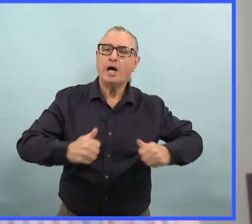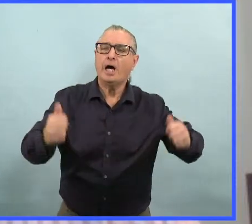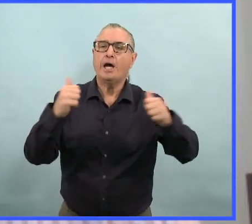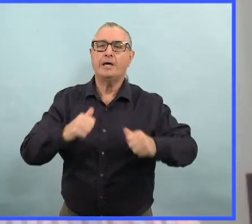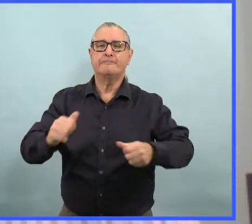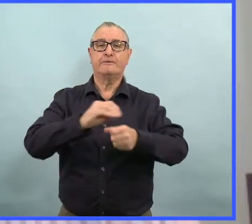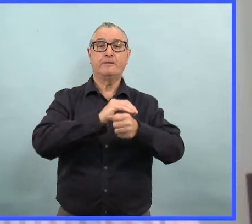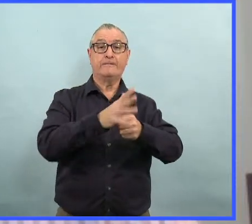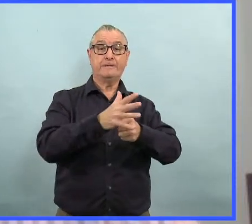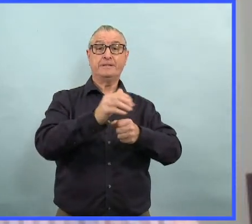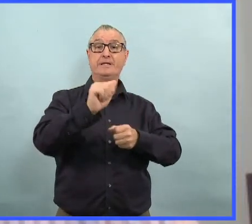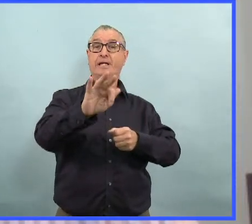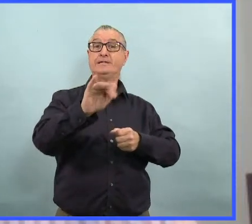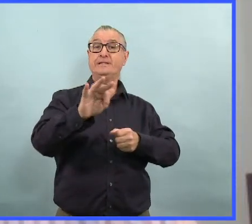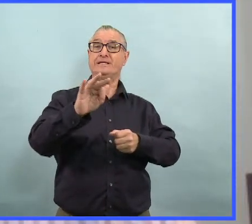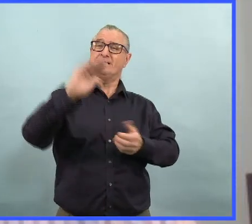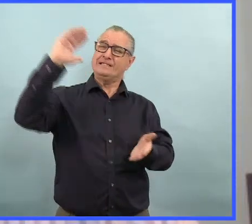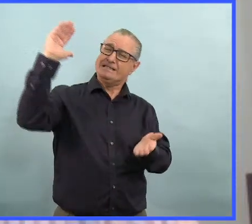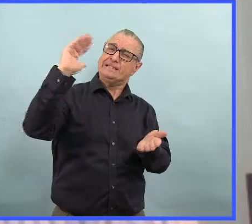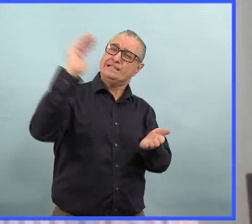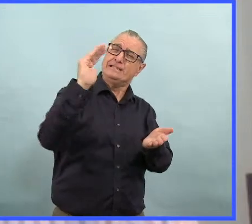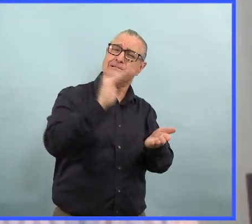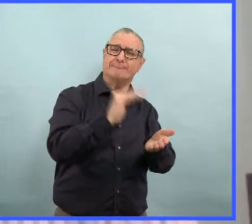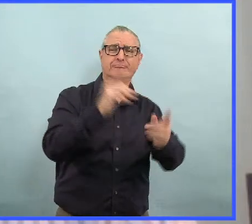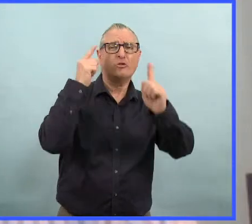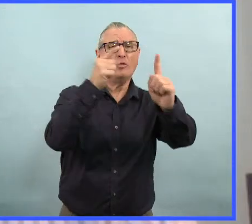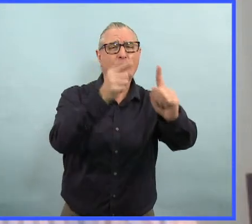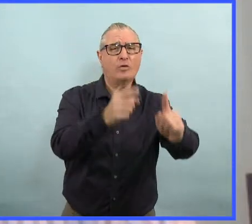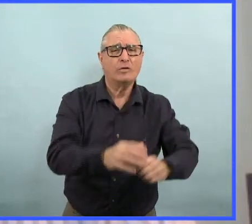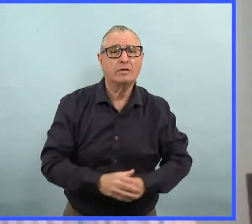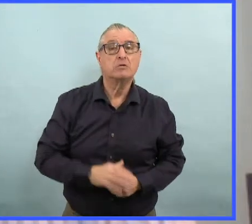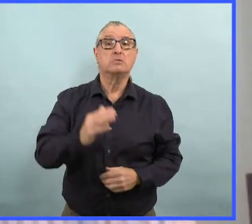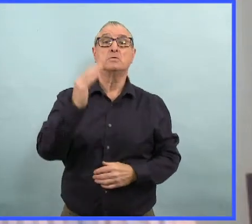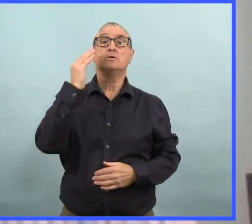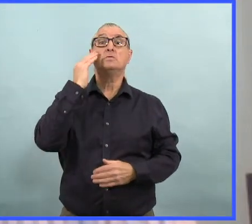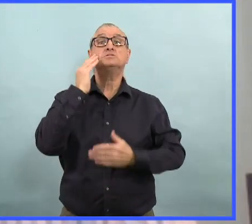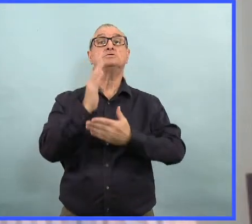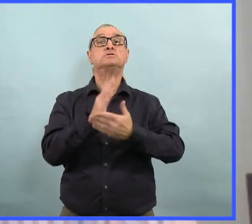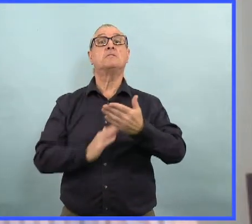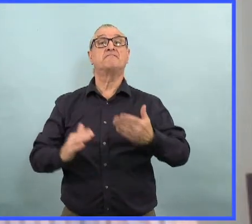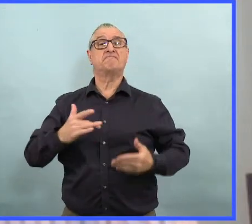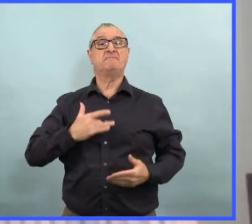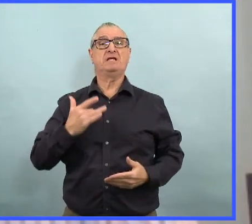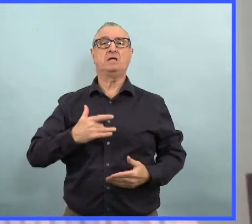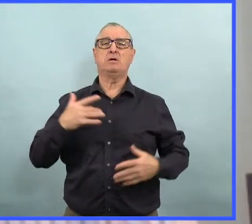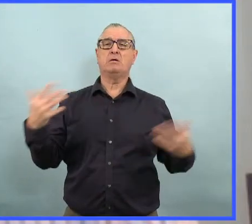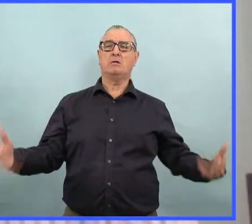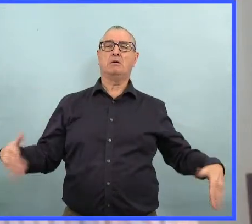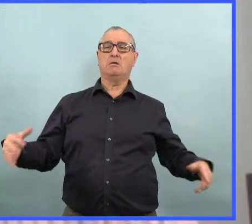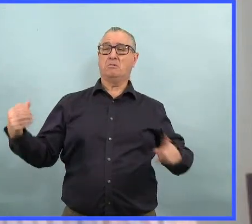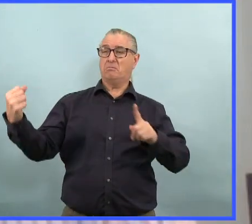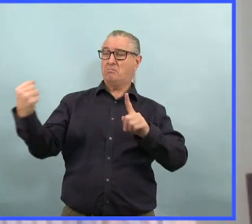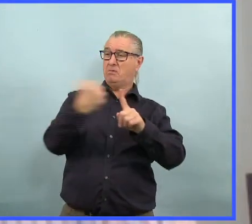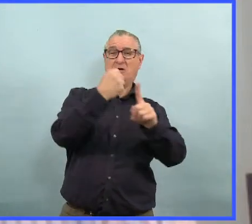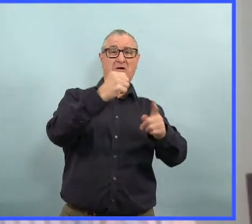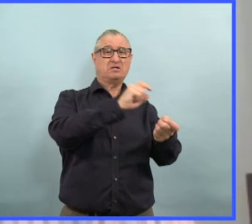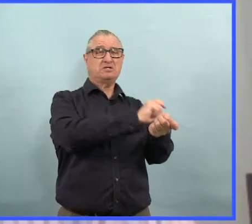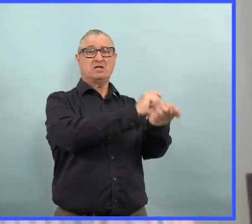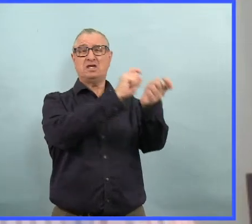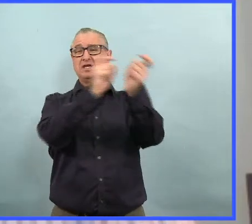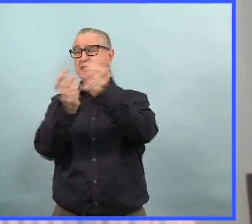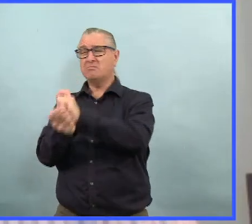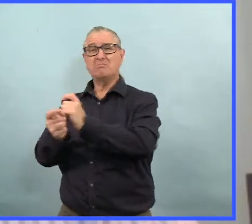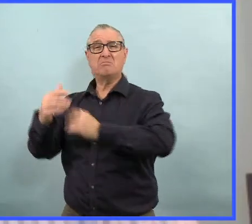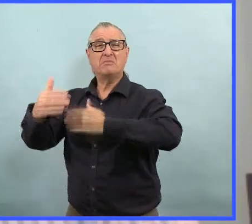and for some that may have felt like a sudden shift of our approach um even though this virus